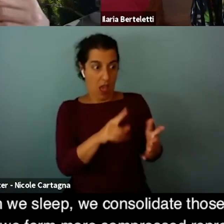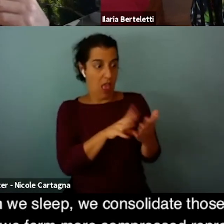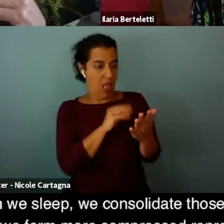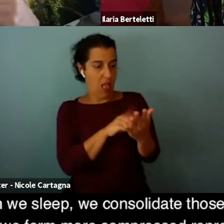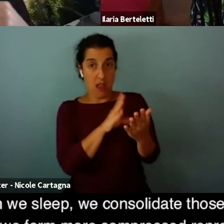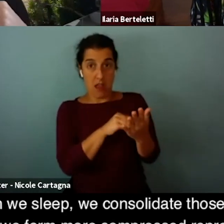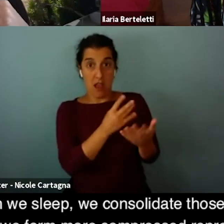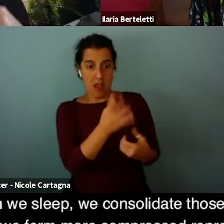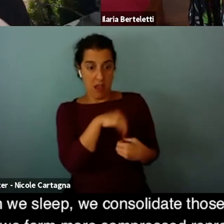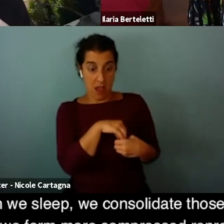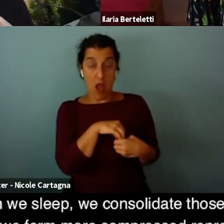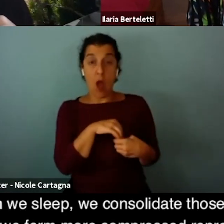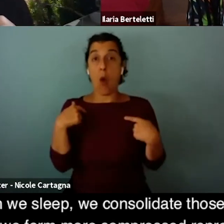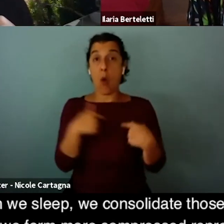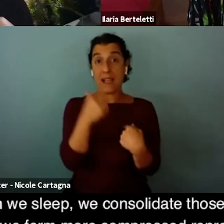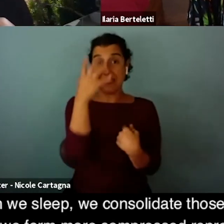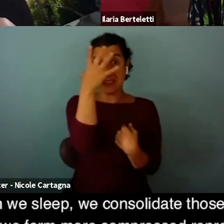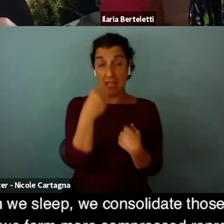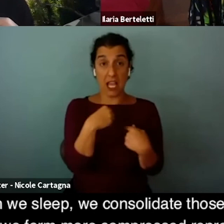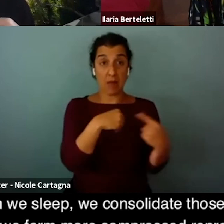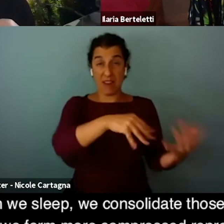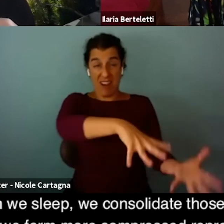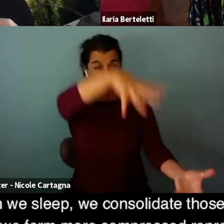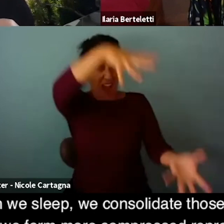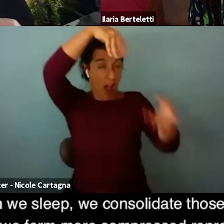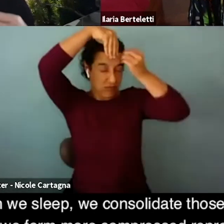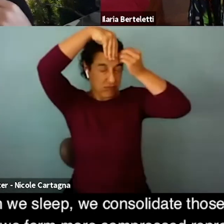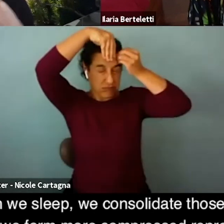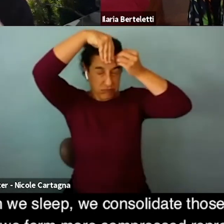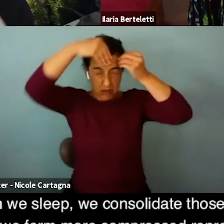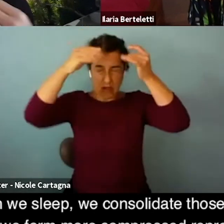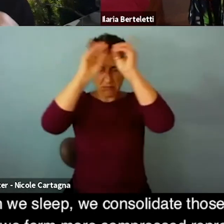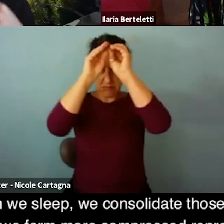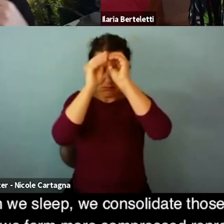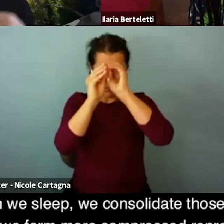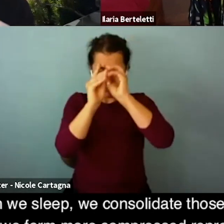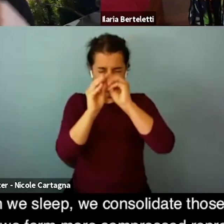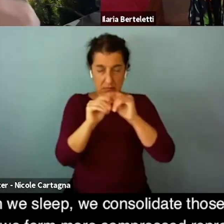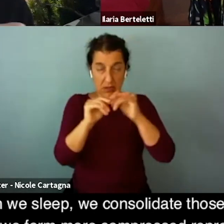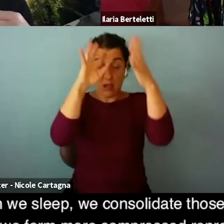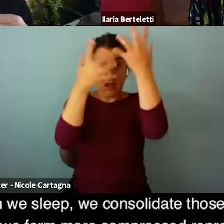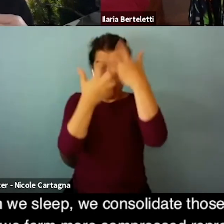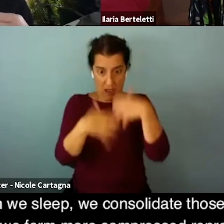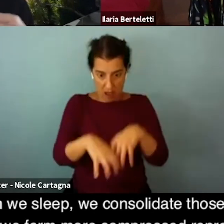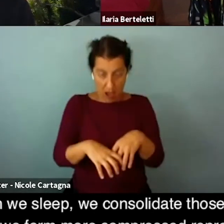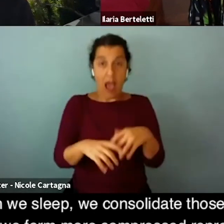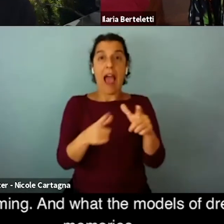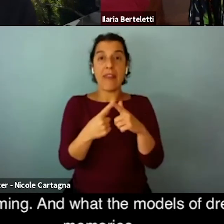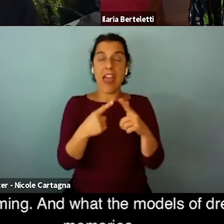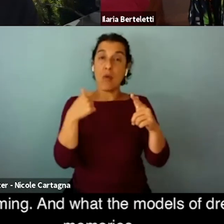we sleep we consolidate those memories and and then we form more compressed representations now